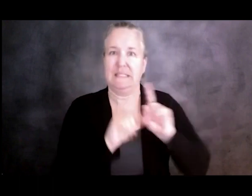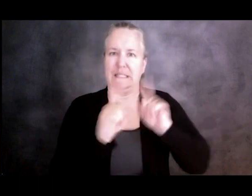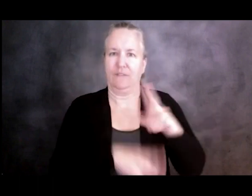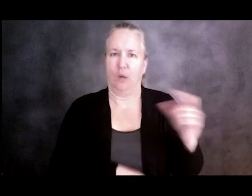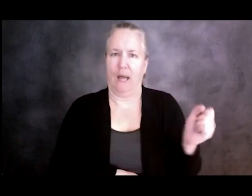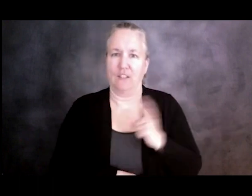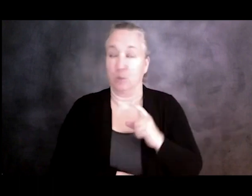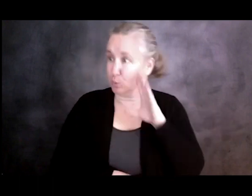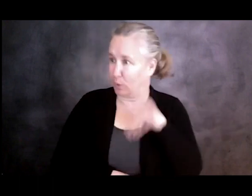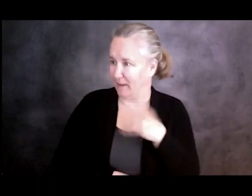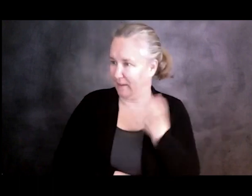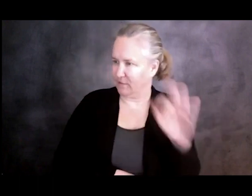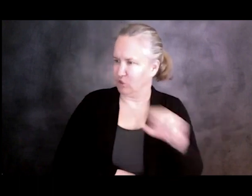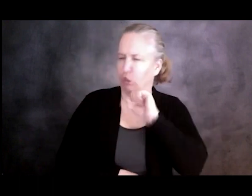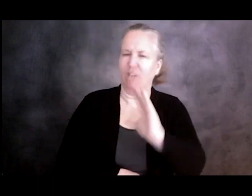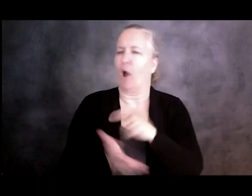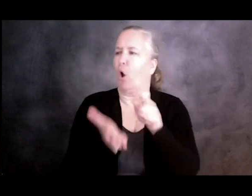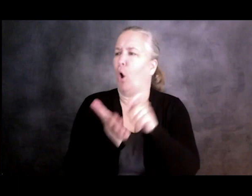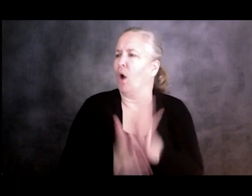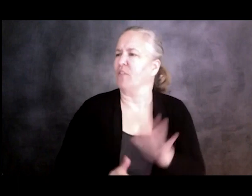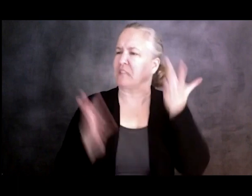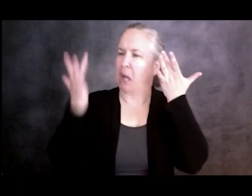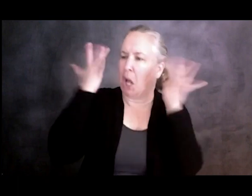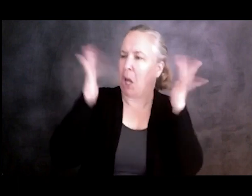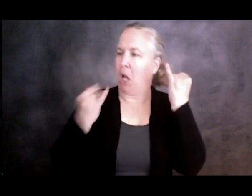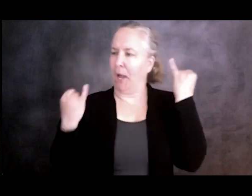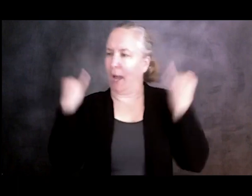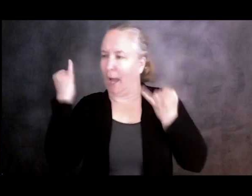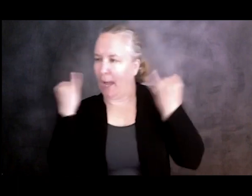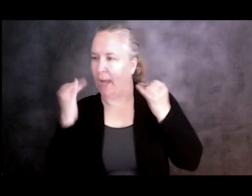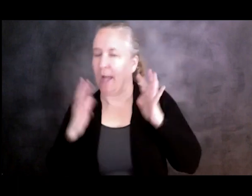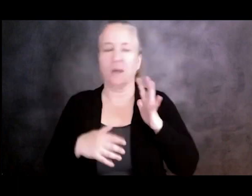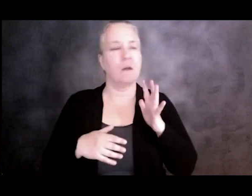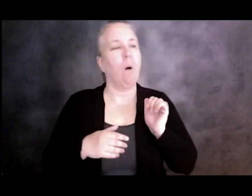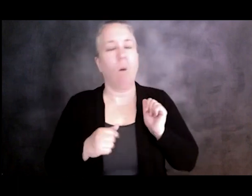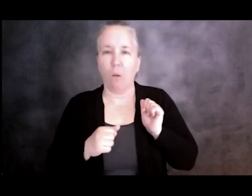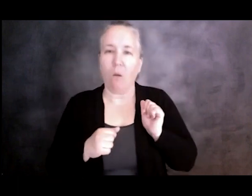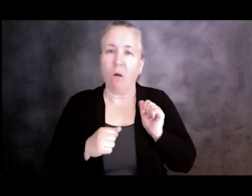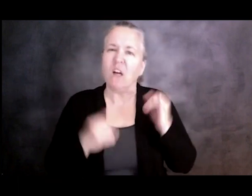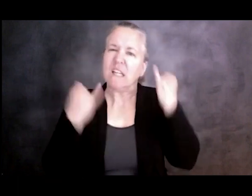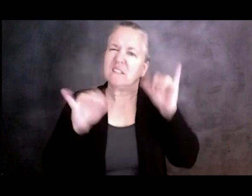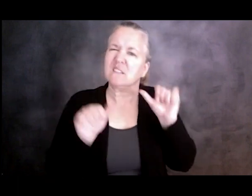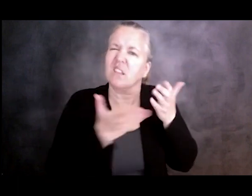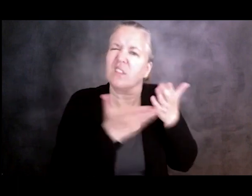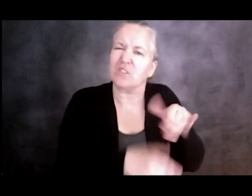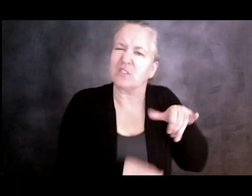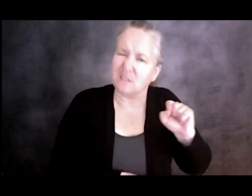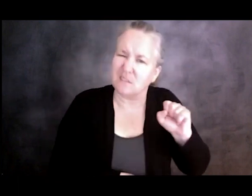we French love our authors and our intellectuals and our ideas. So that is still a really present idea. And so The Committed is a thriller.